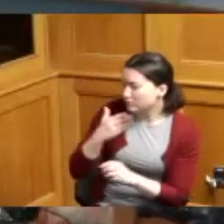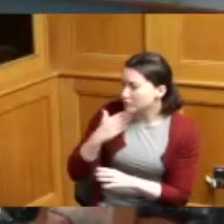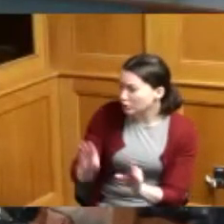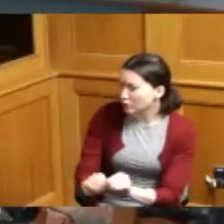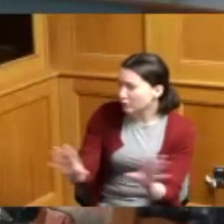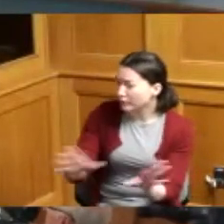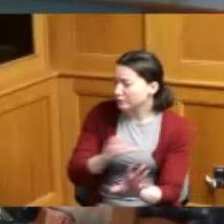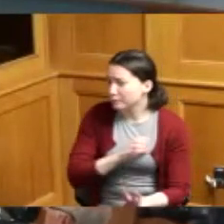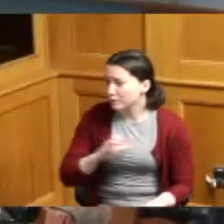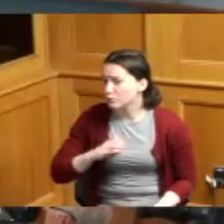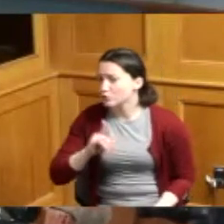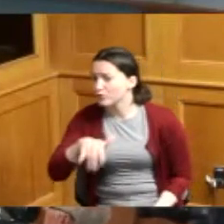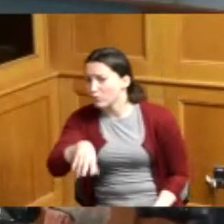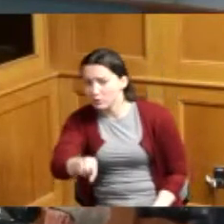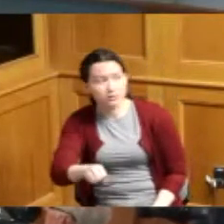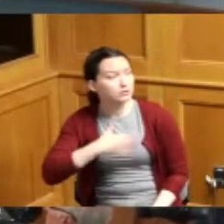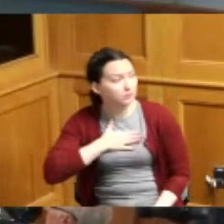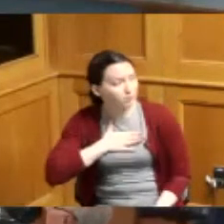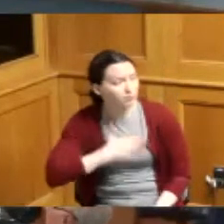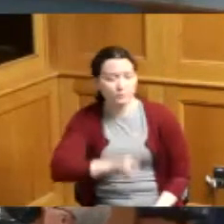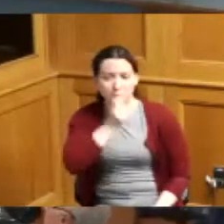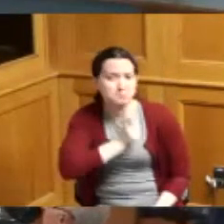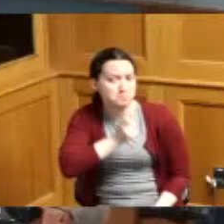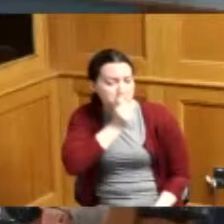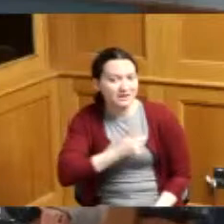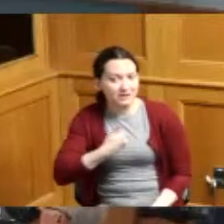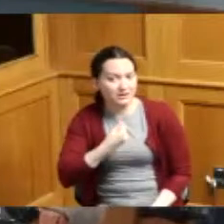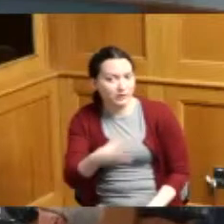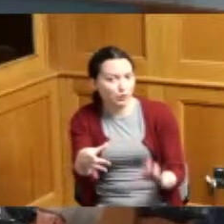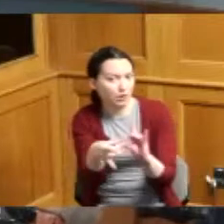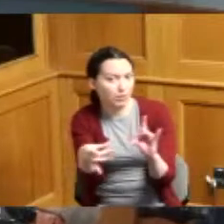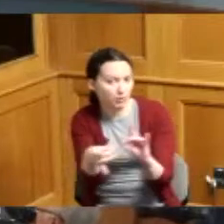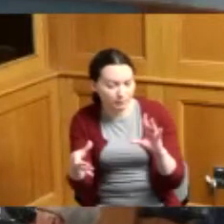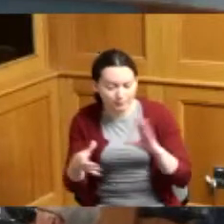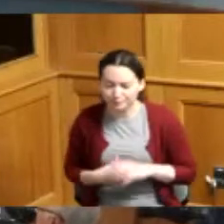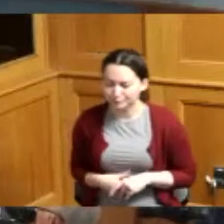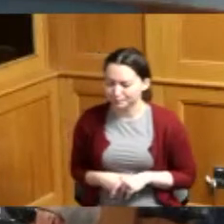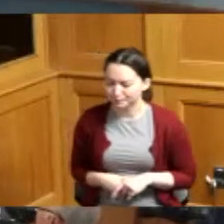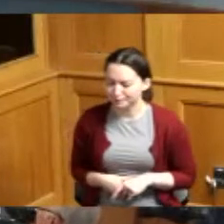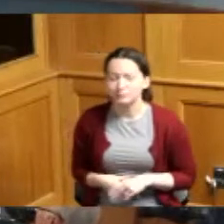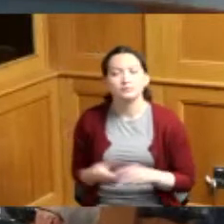Commissioner Driehaus for being so patient just a couple comments um when we talk about the document